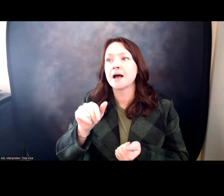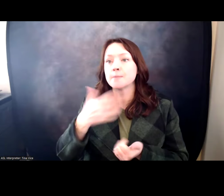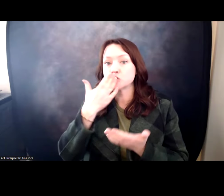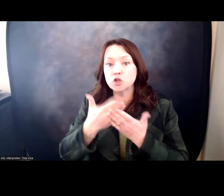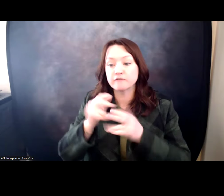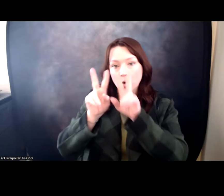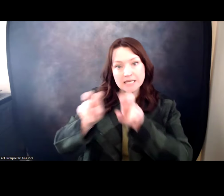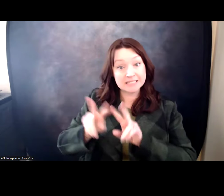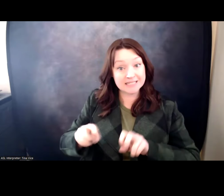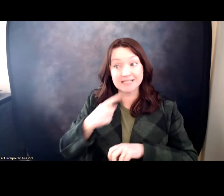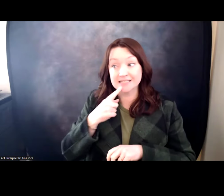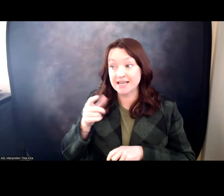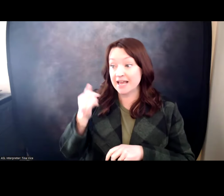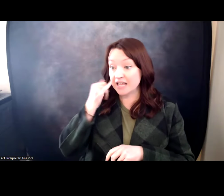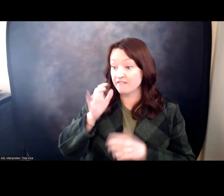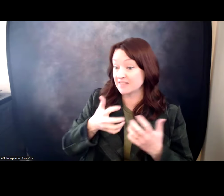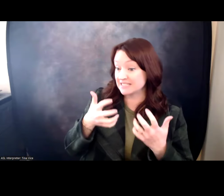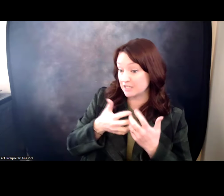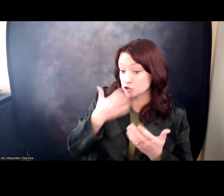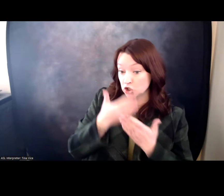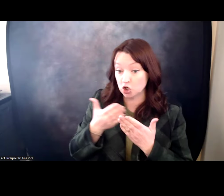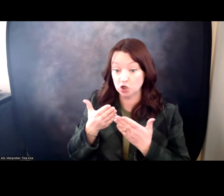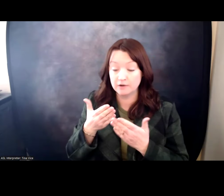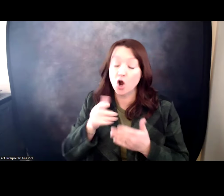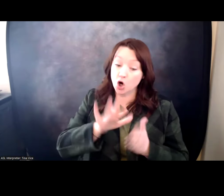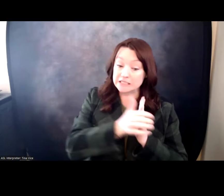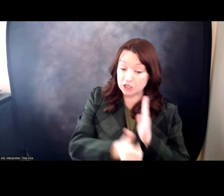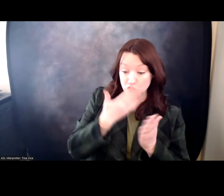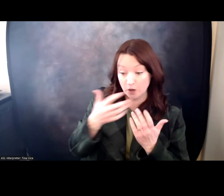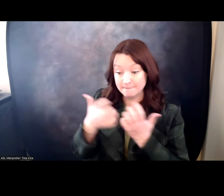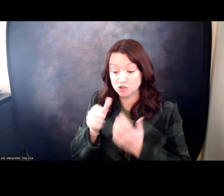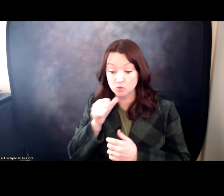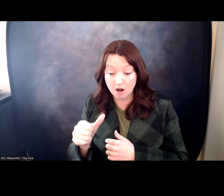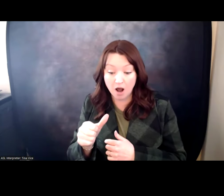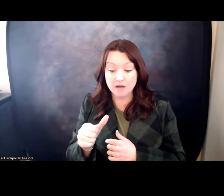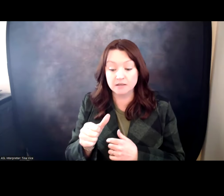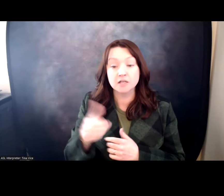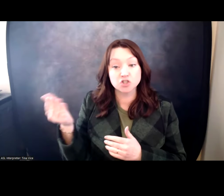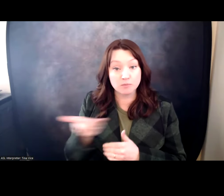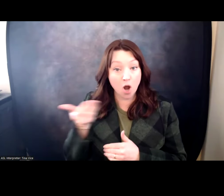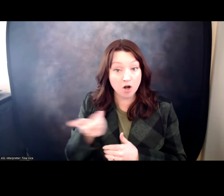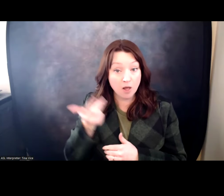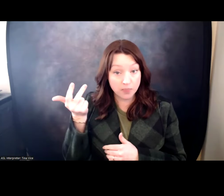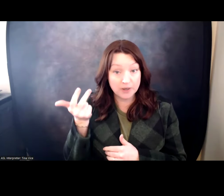skills are a match to that child or not. So, she's brought on three. There's a couple where she said, you know, come